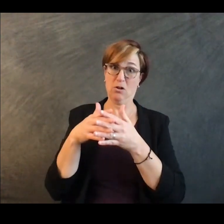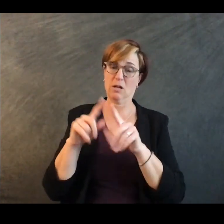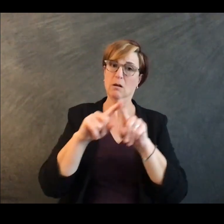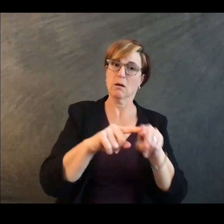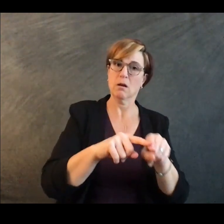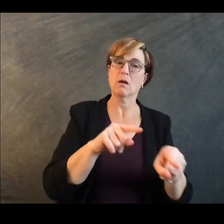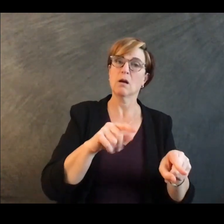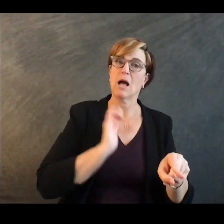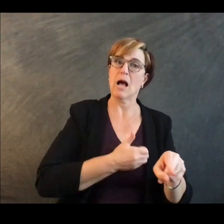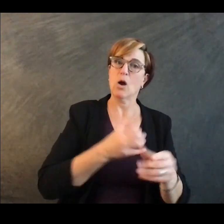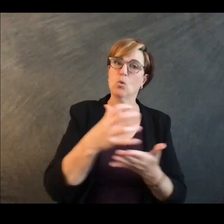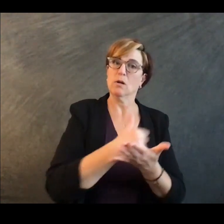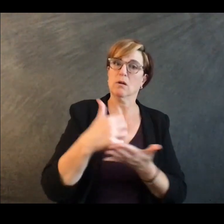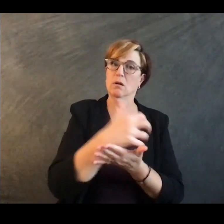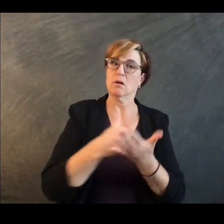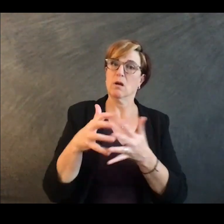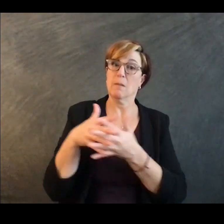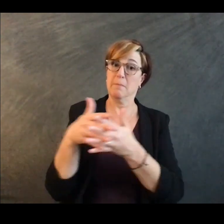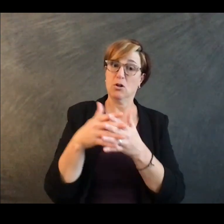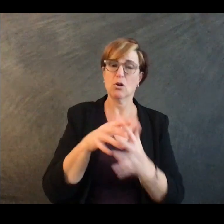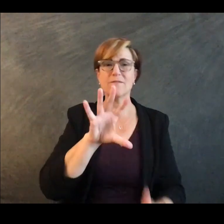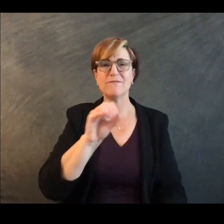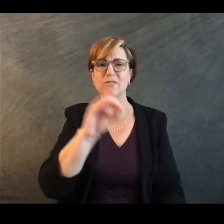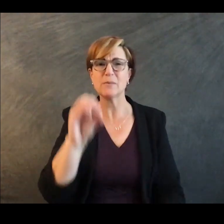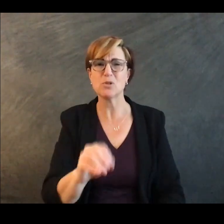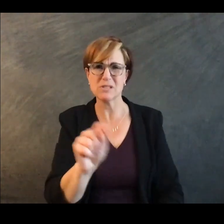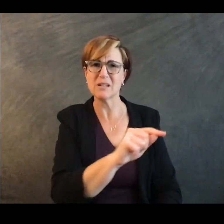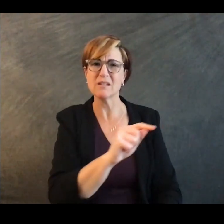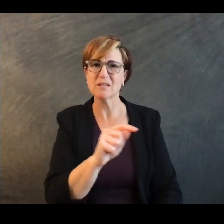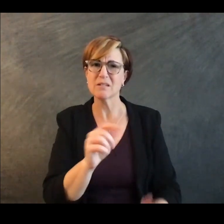add them up but they just they just rose to the occasion everybody's rising to